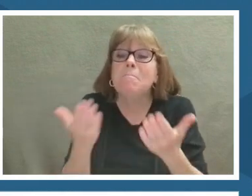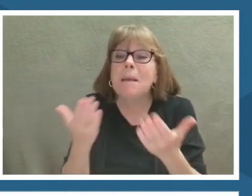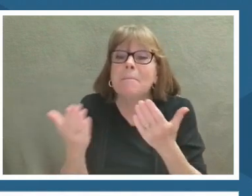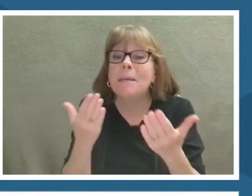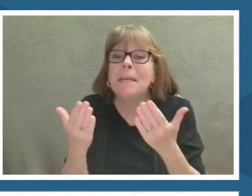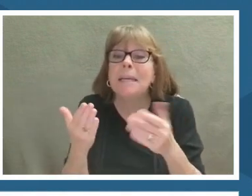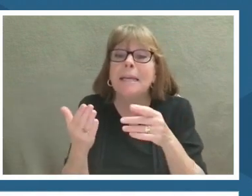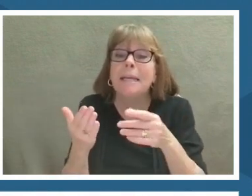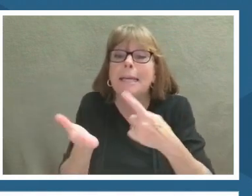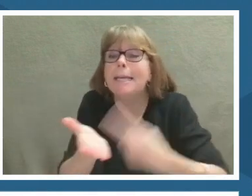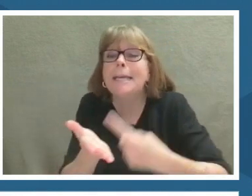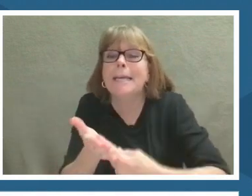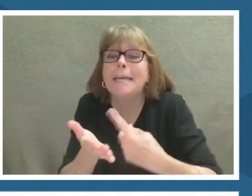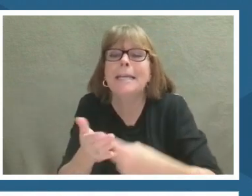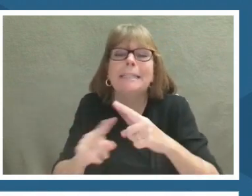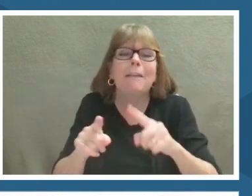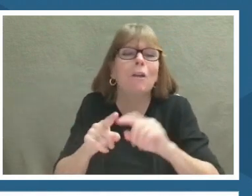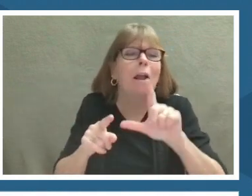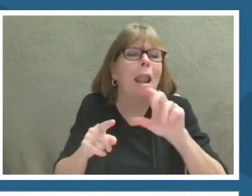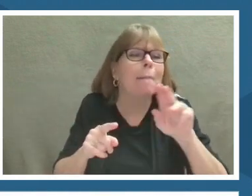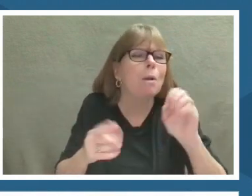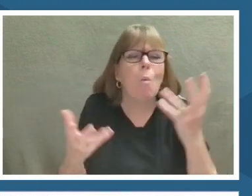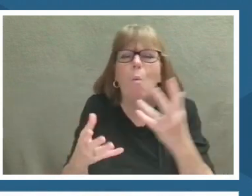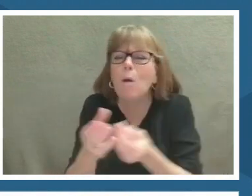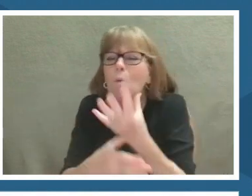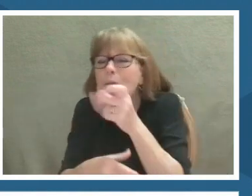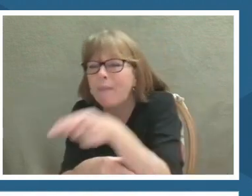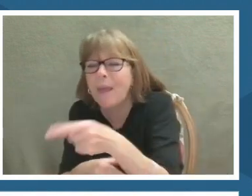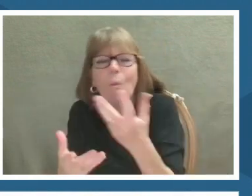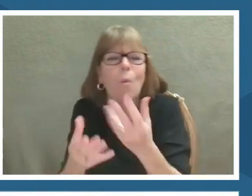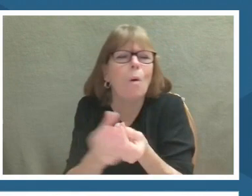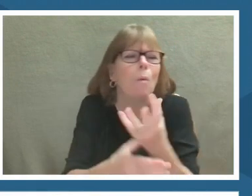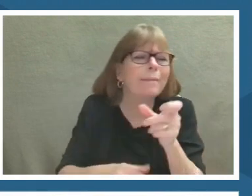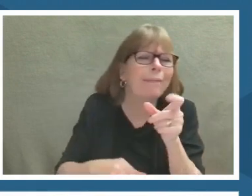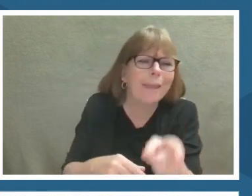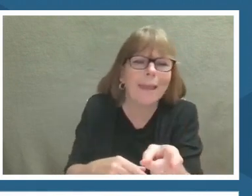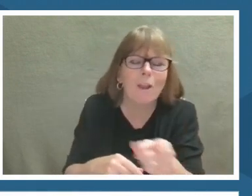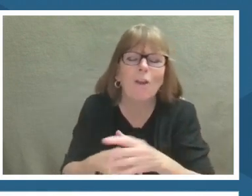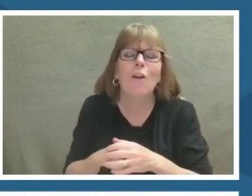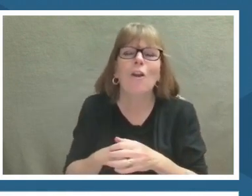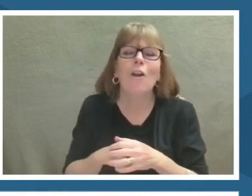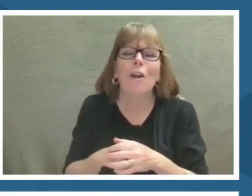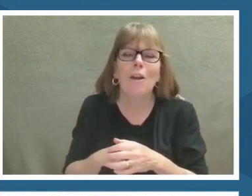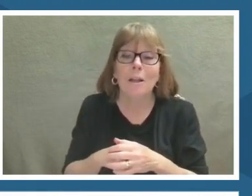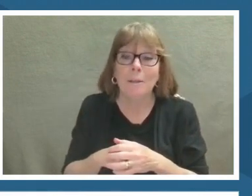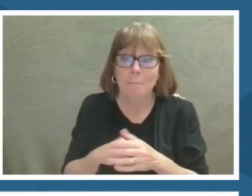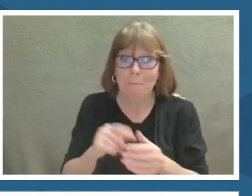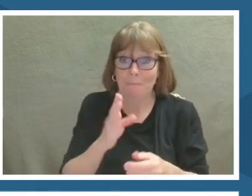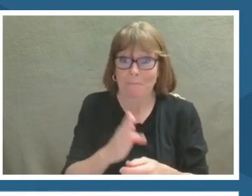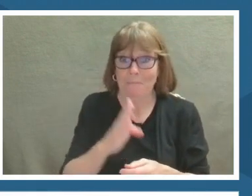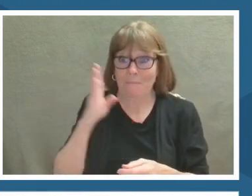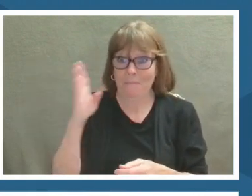climates and what can grow in that soil and what you're doing there if you click